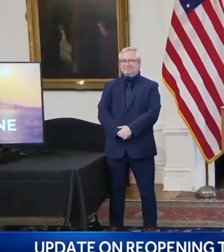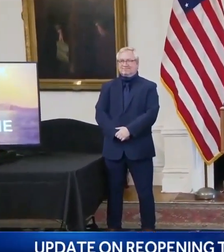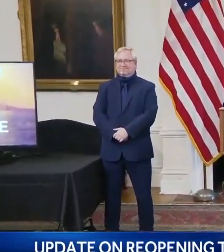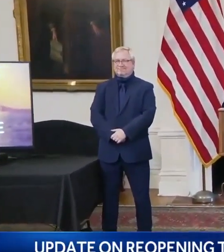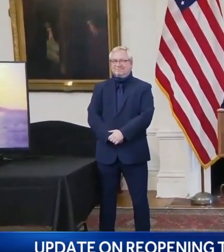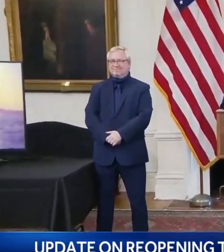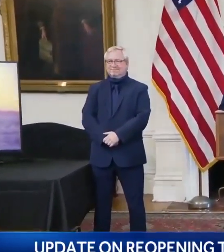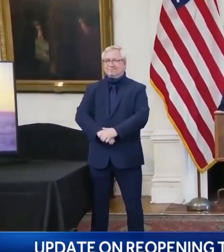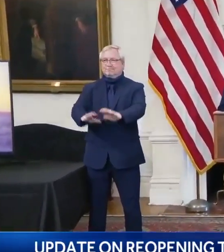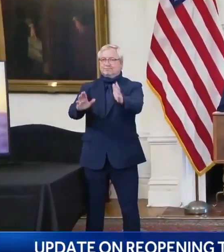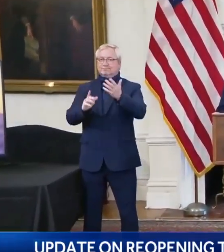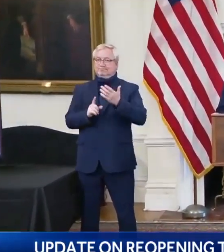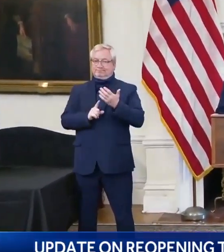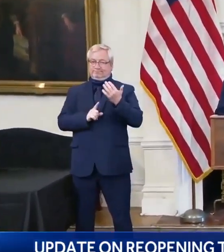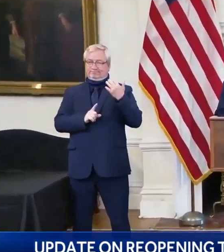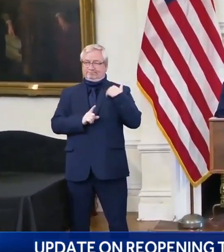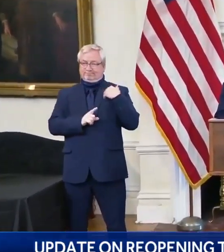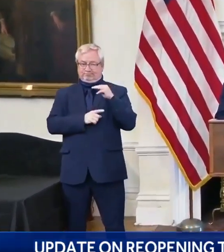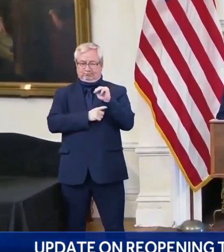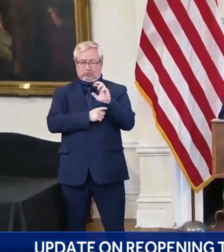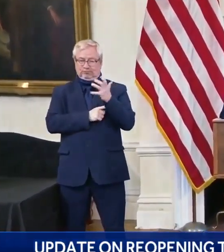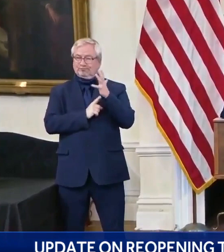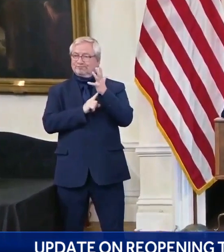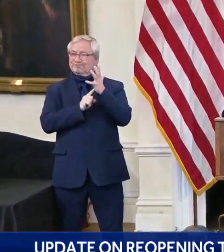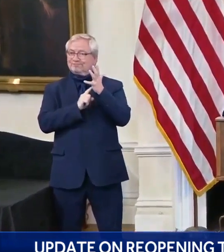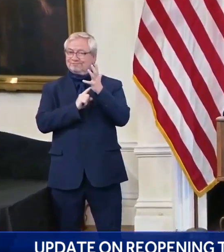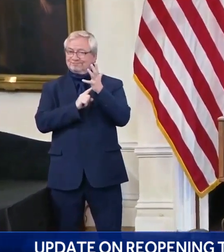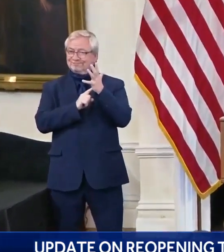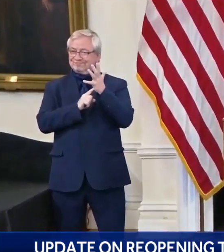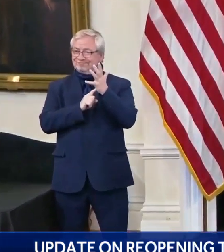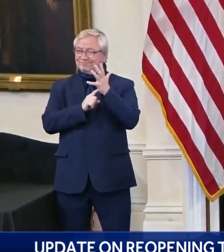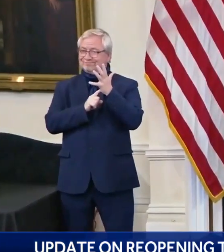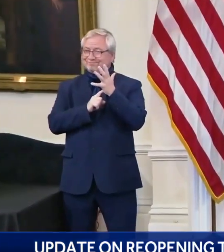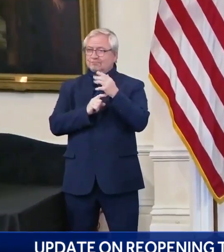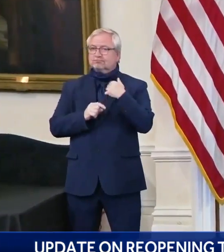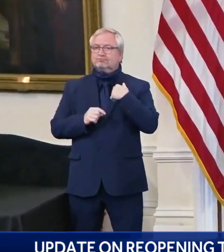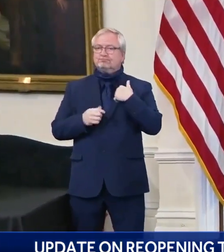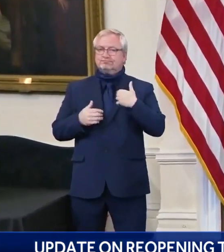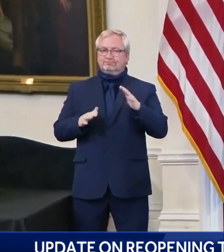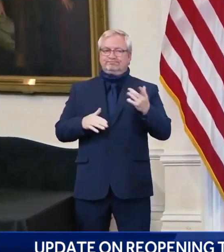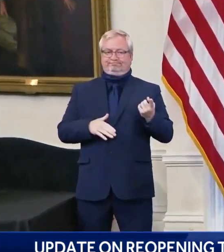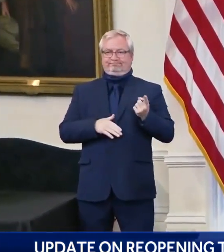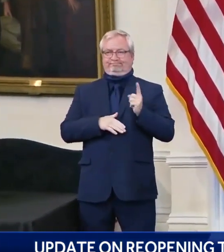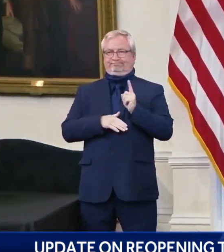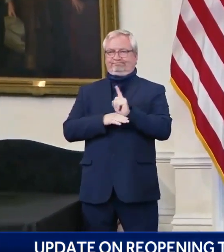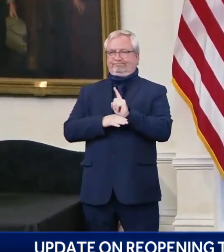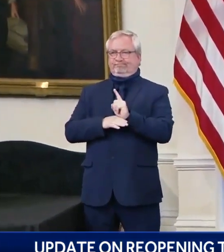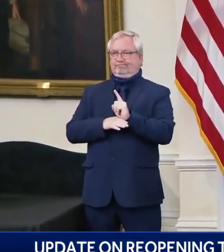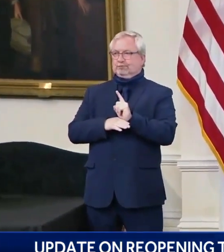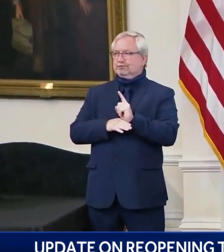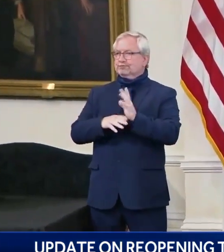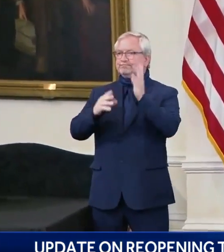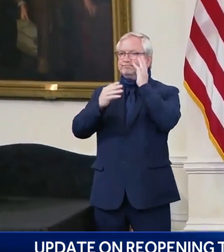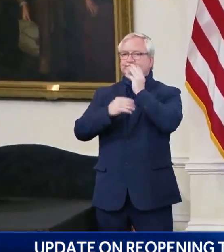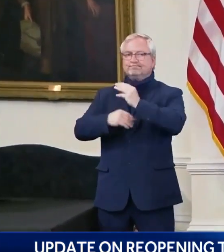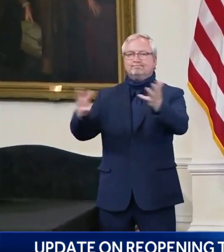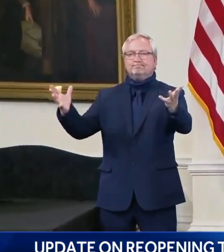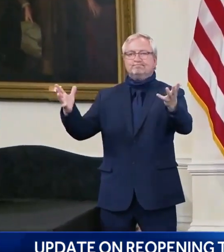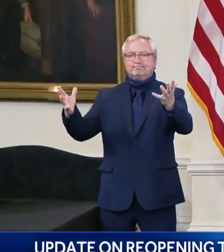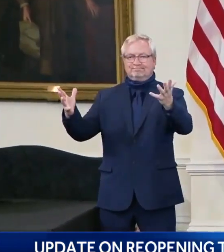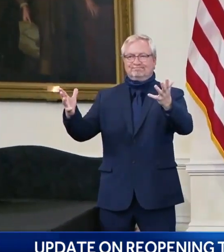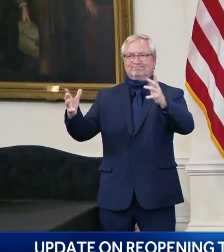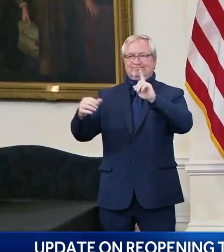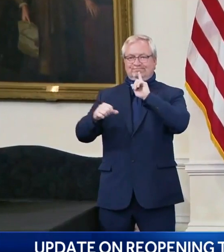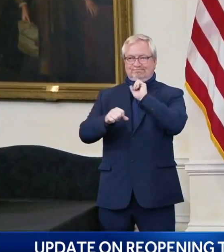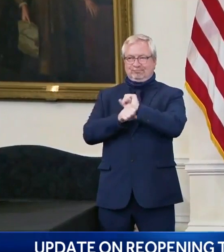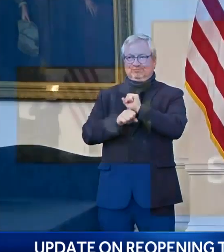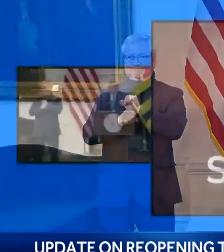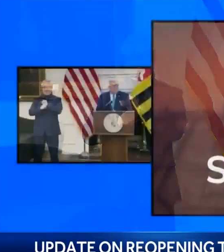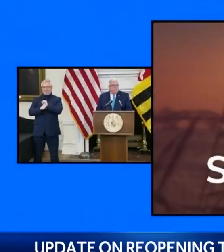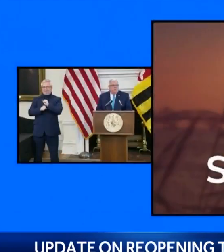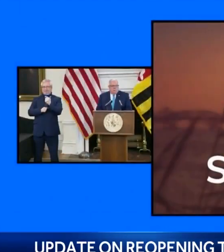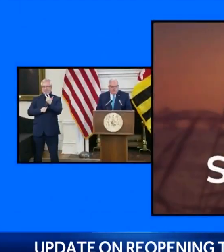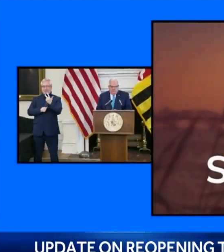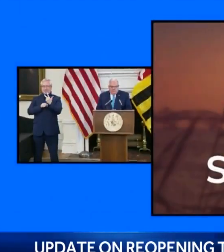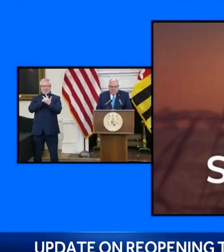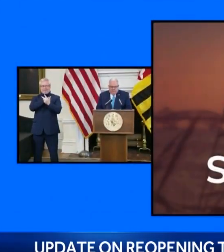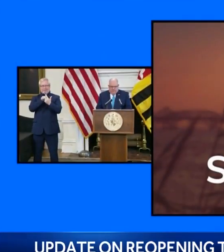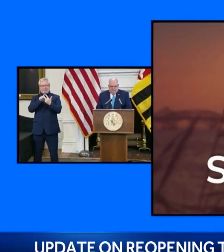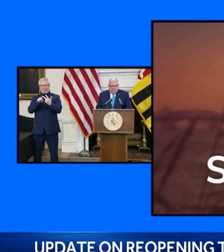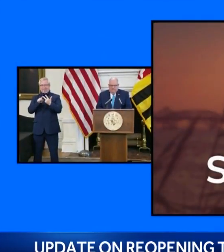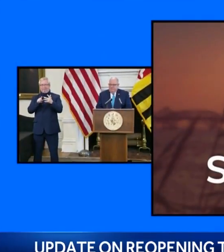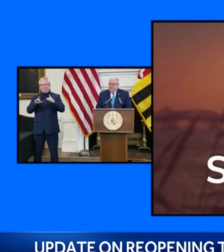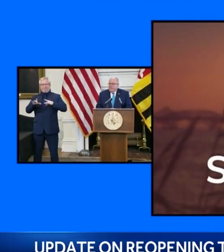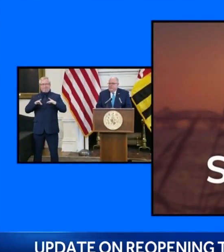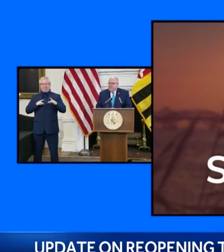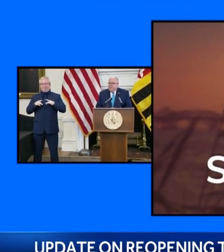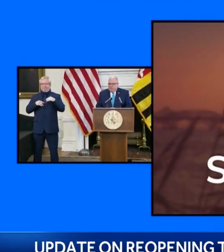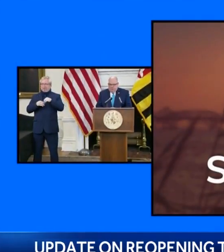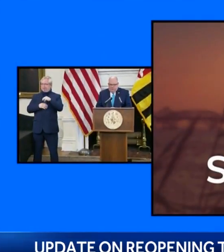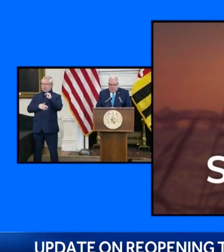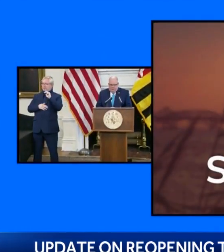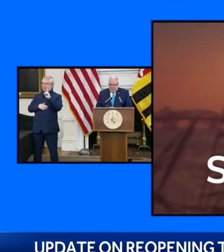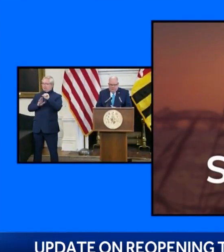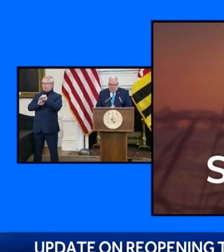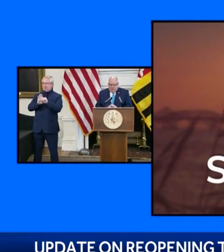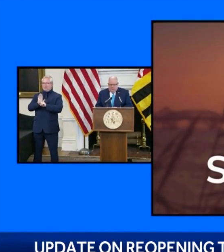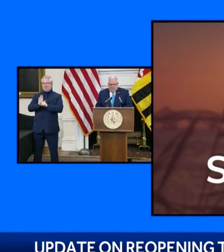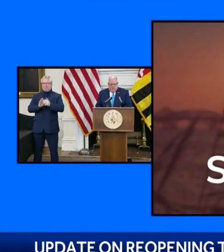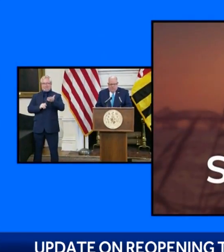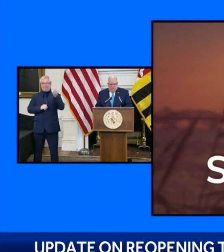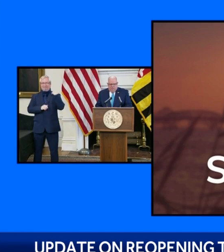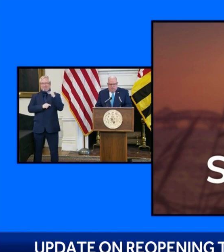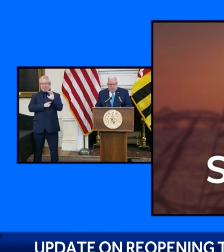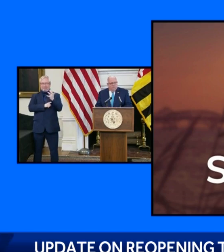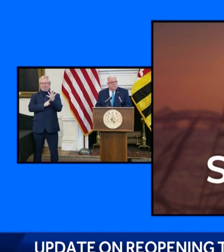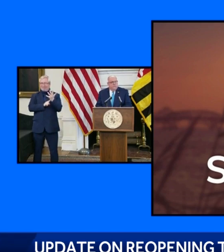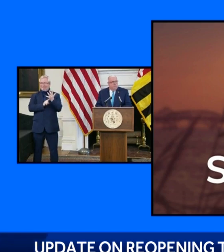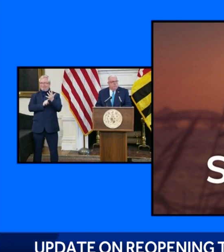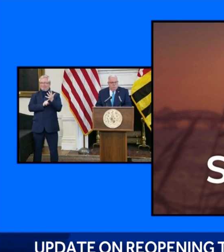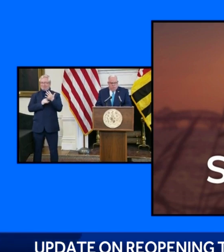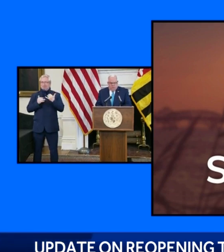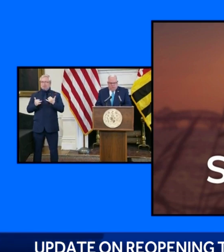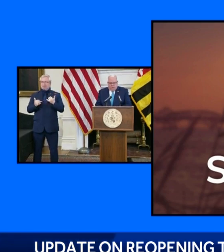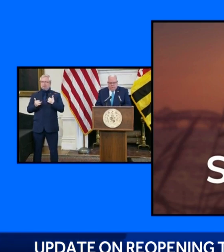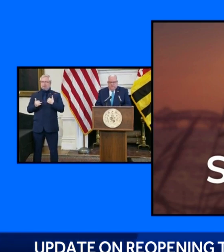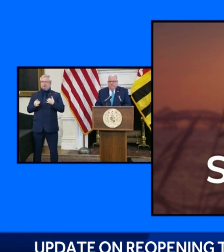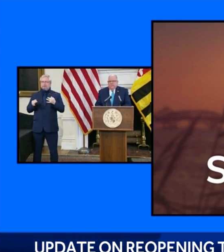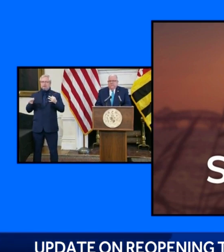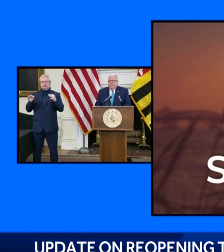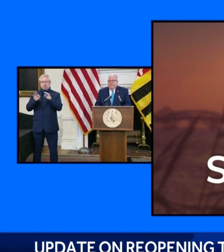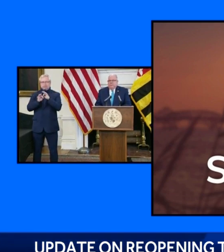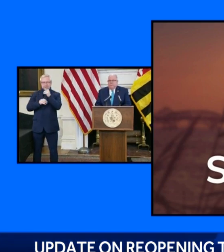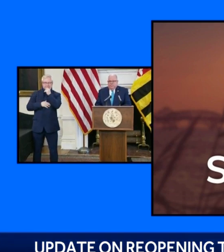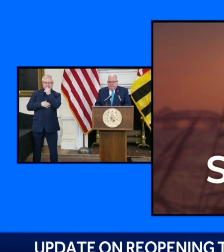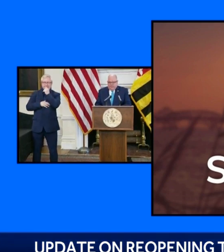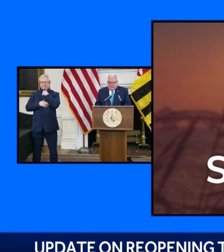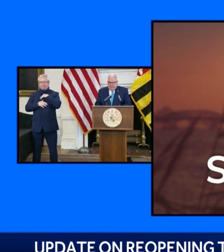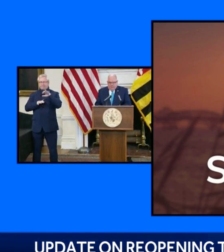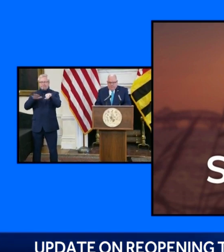ON MARCH 5, I HELD A PRESS CONFERENCE INFORMING MARYLANDERS THAT WE HAVE CONFIRMED THE FIRST THREE POSITIVE CASES OF CORONAVIRUS IN MARYLAND.